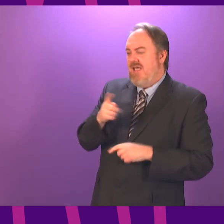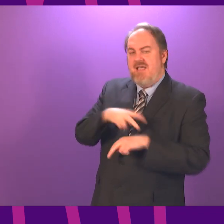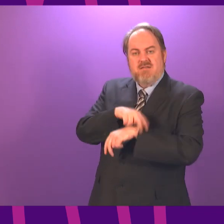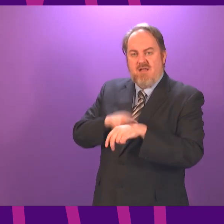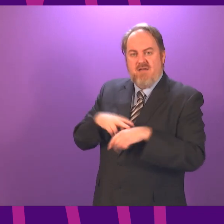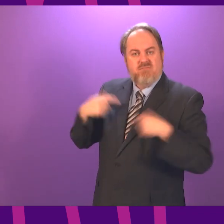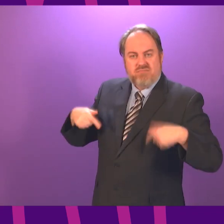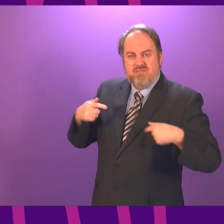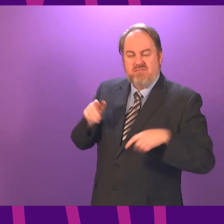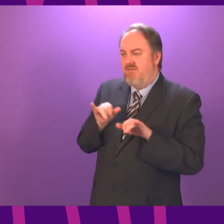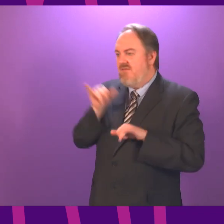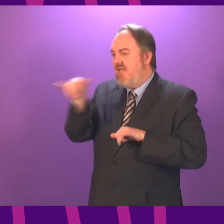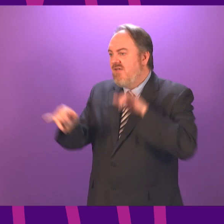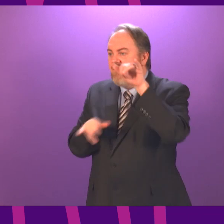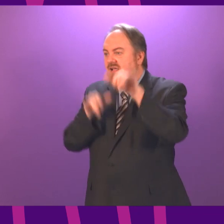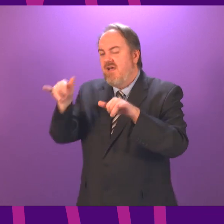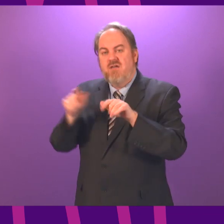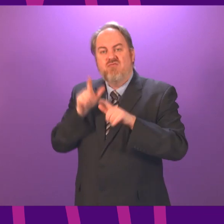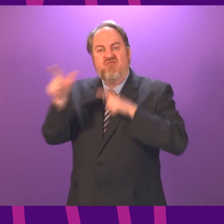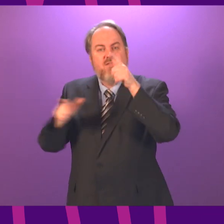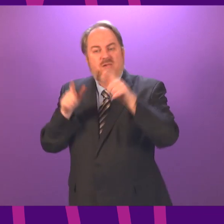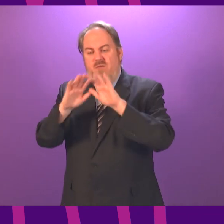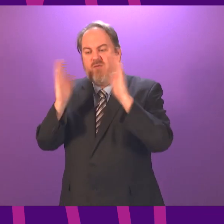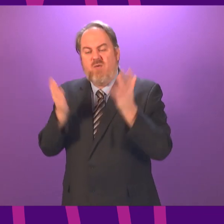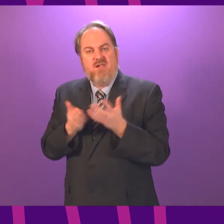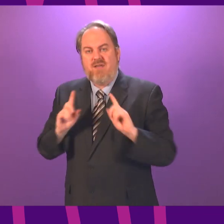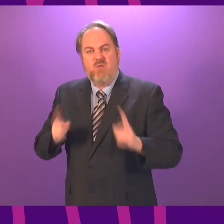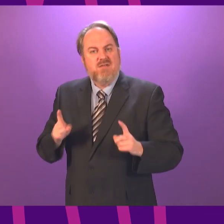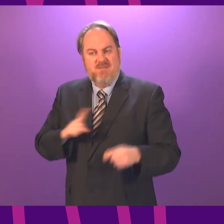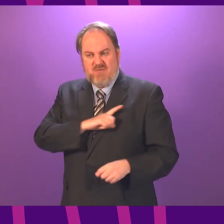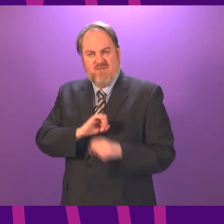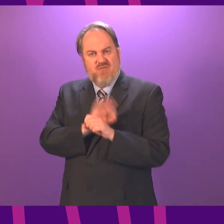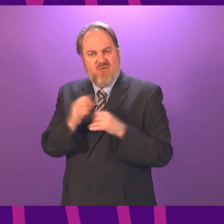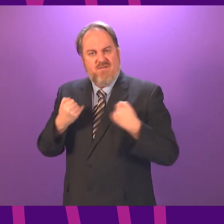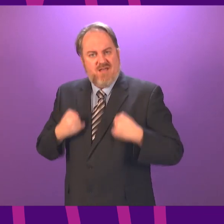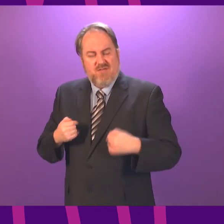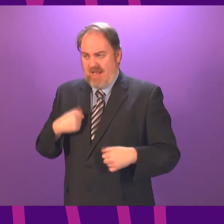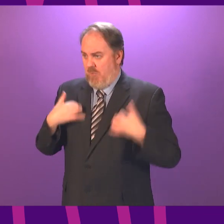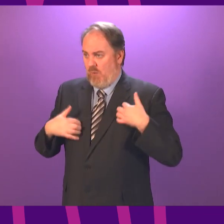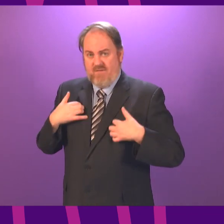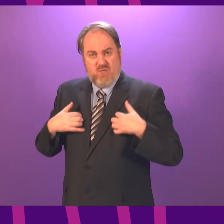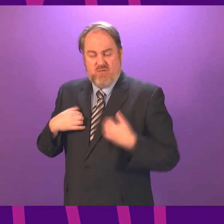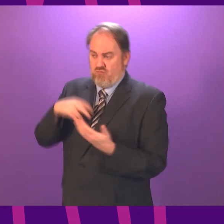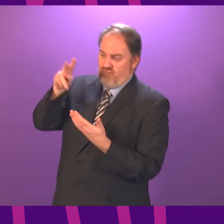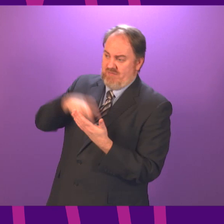it is work that the OECD is taking forward. I look forward to its conclusions and to making